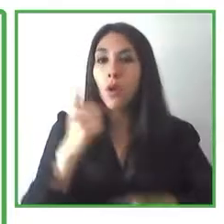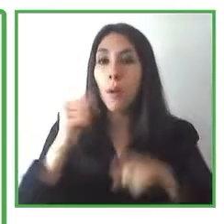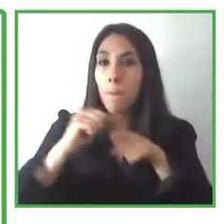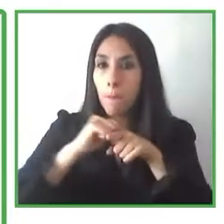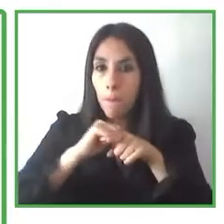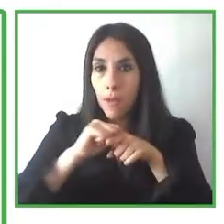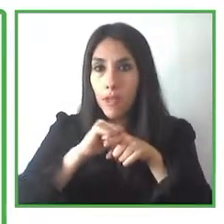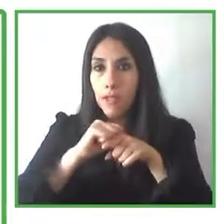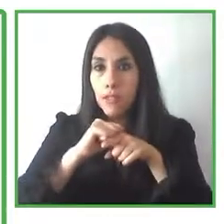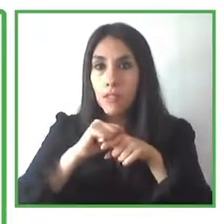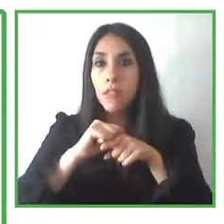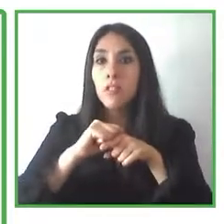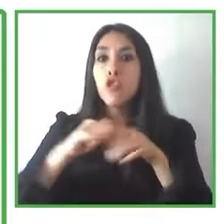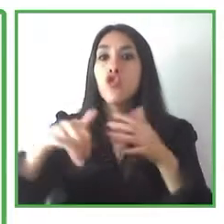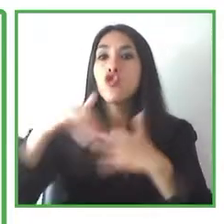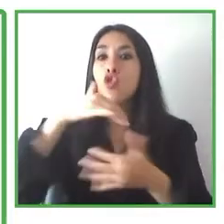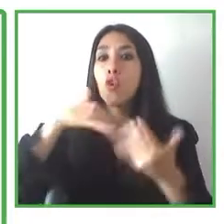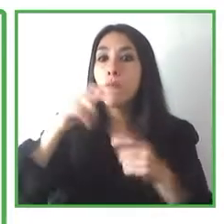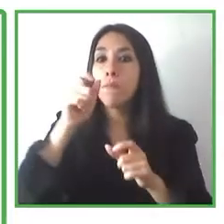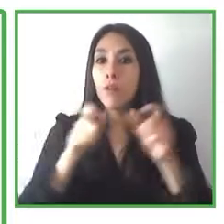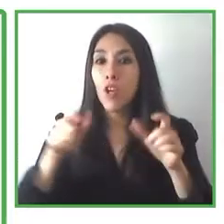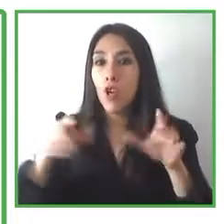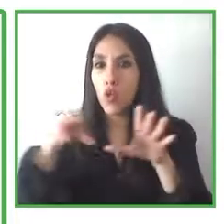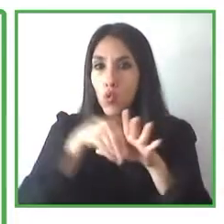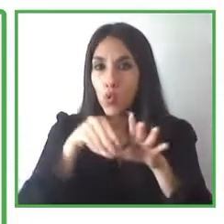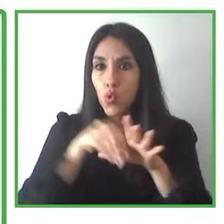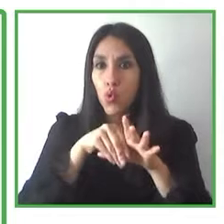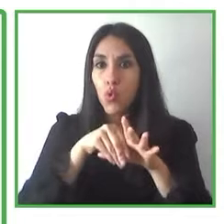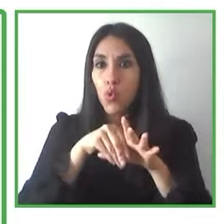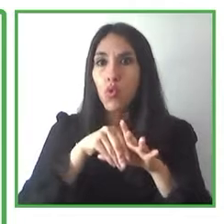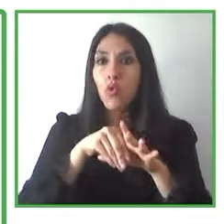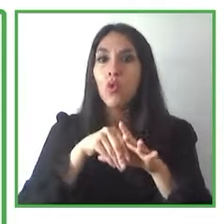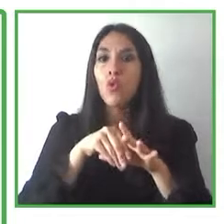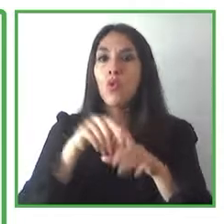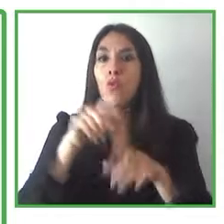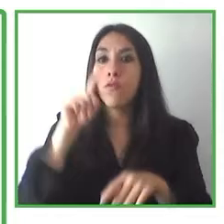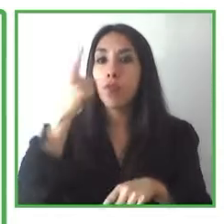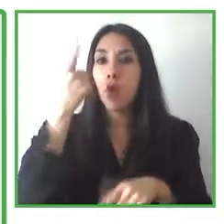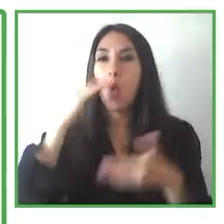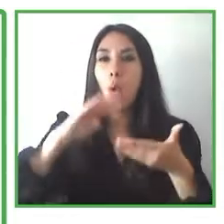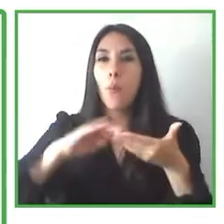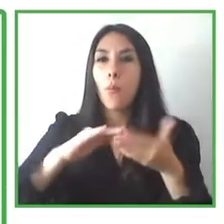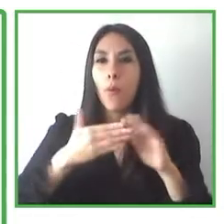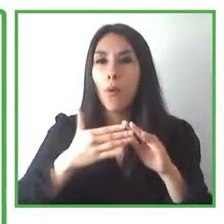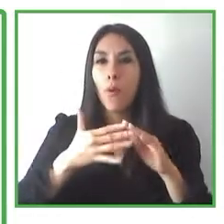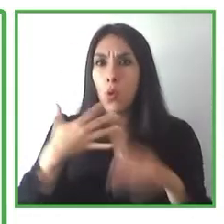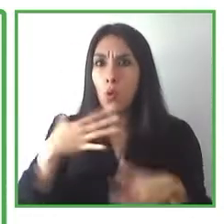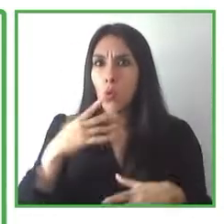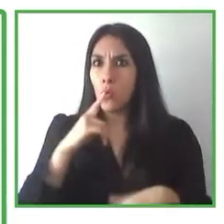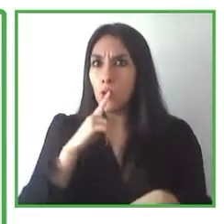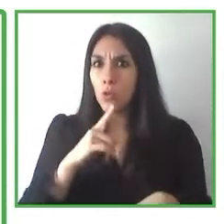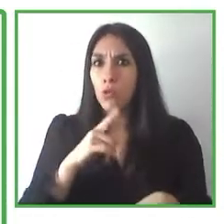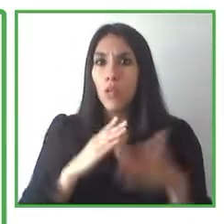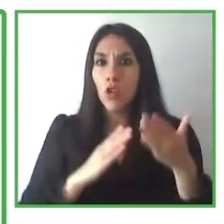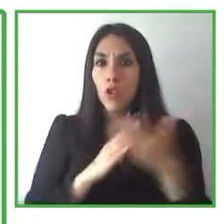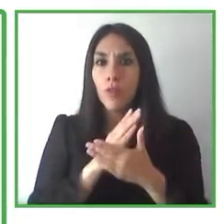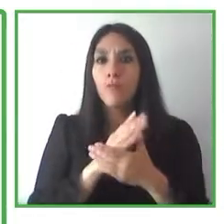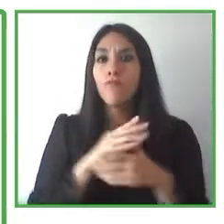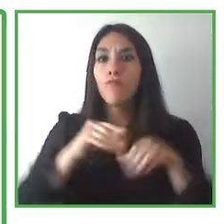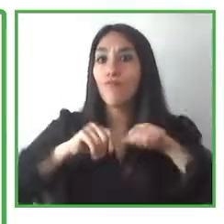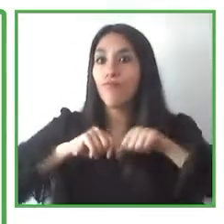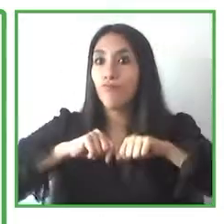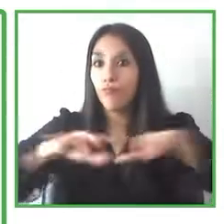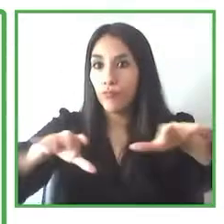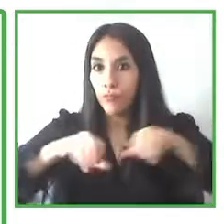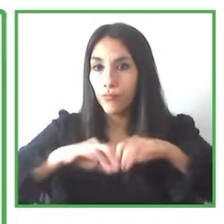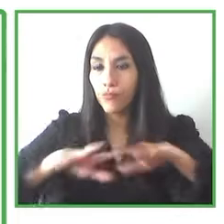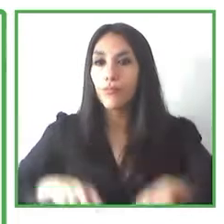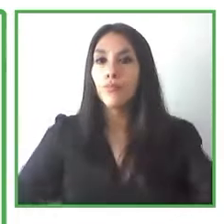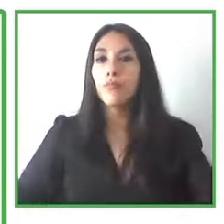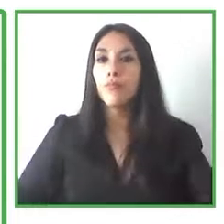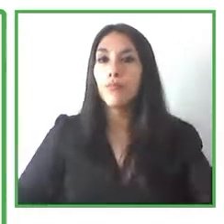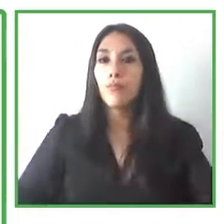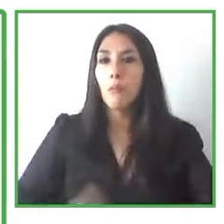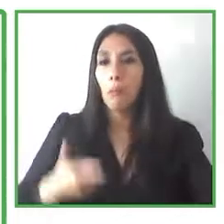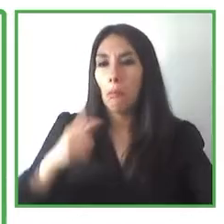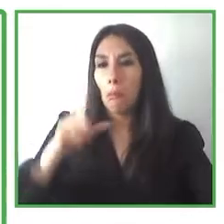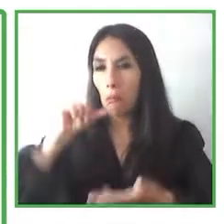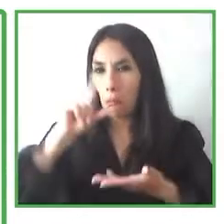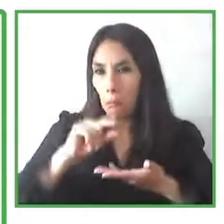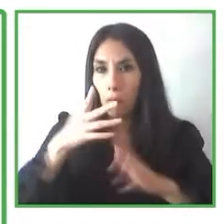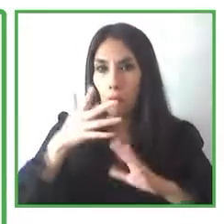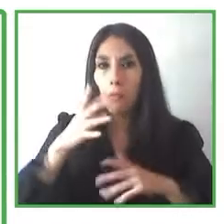inclusive society it is our main strategy to be able to hold a wide offering of communication